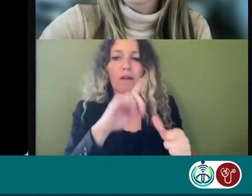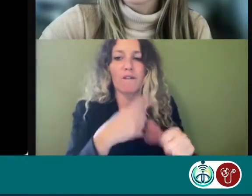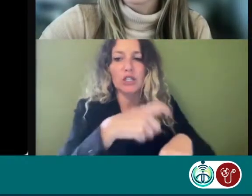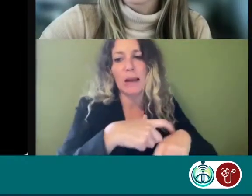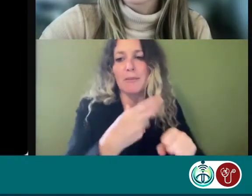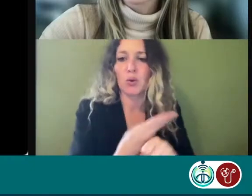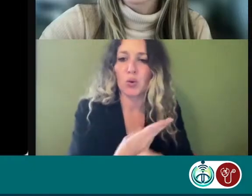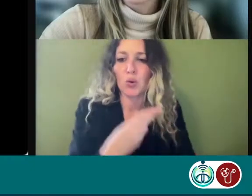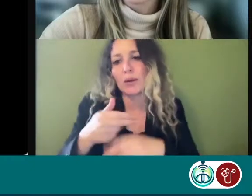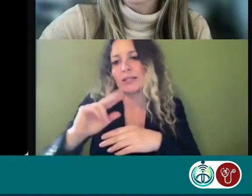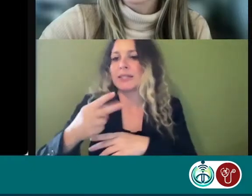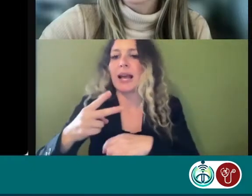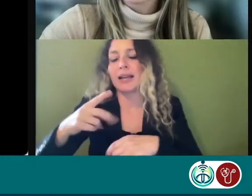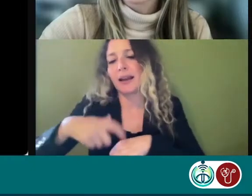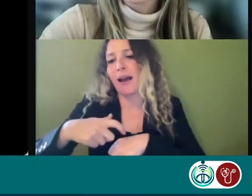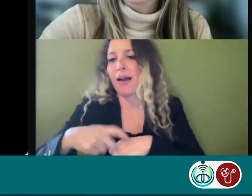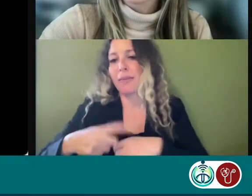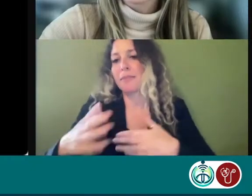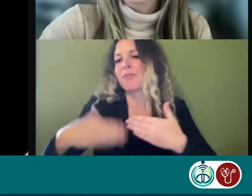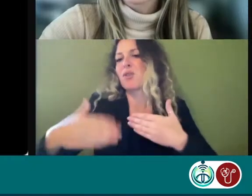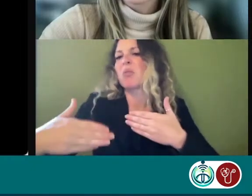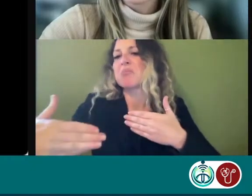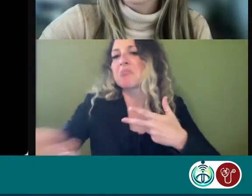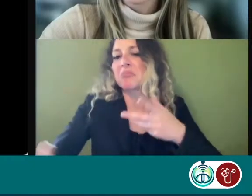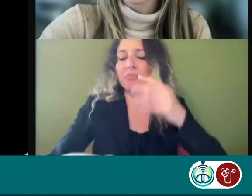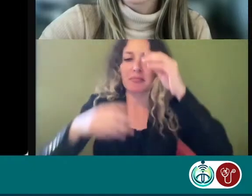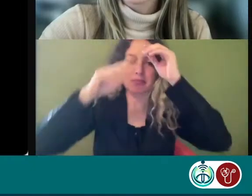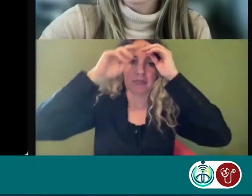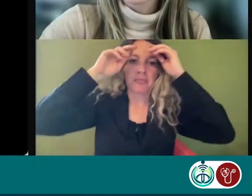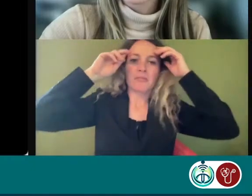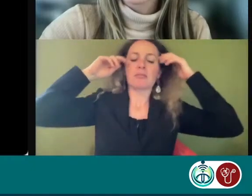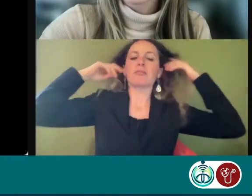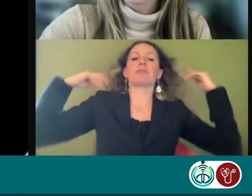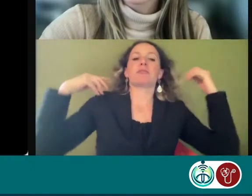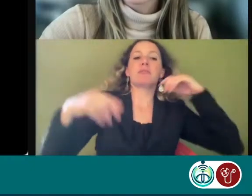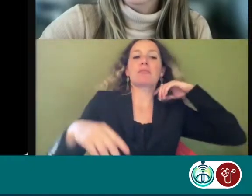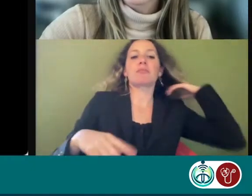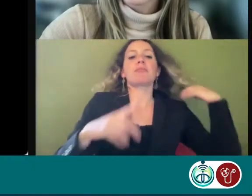comfortable at a subsequent visit. Interestingly, particularly among the people with autism, there